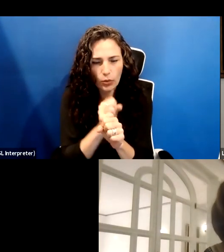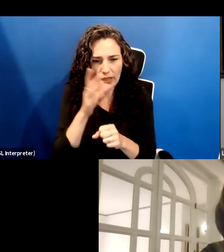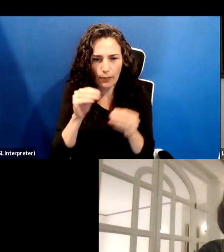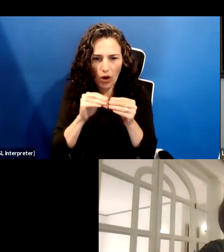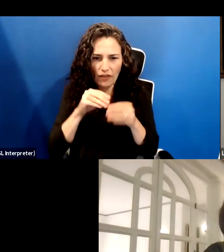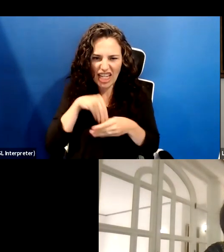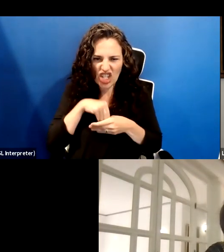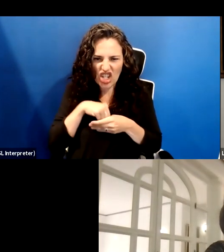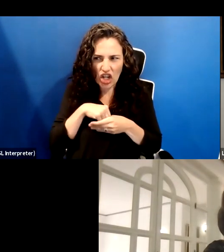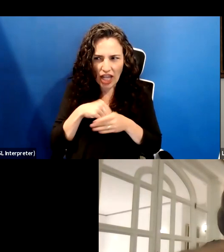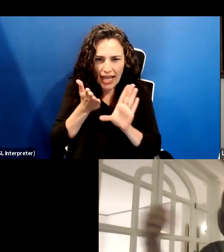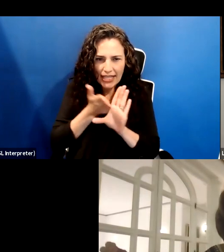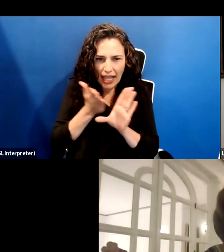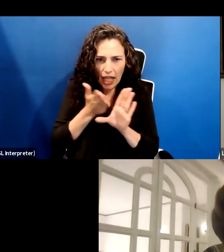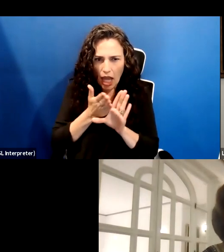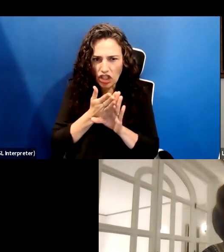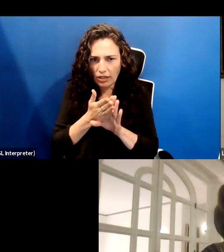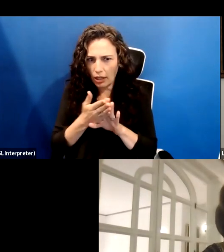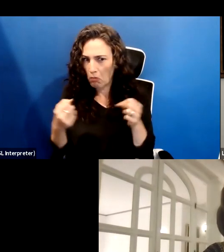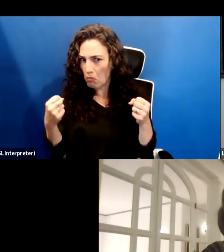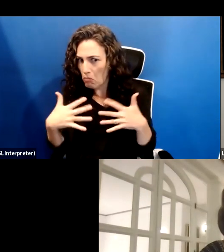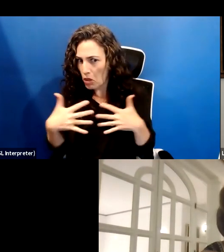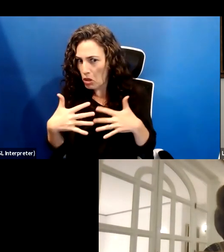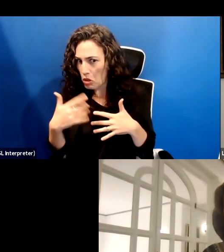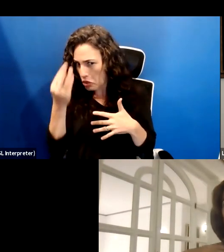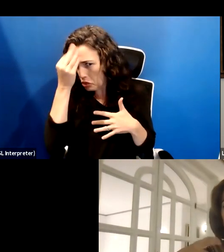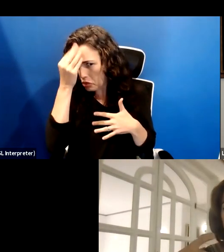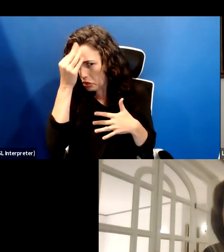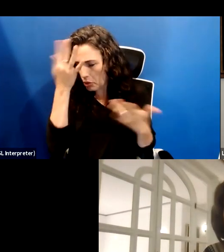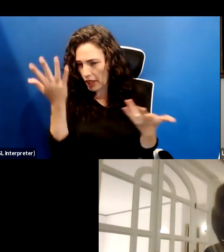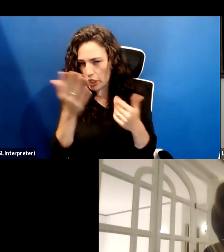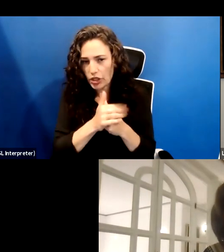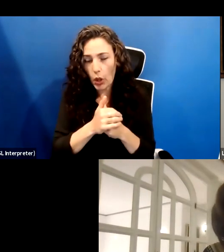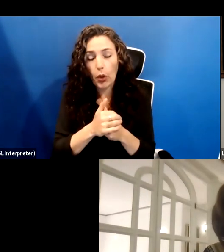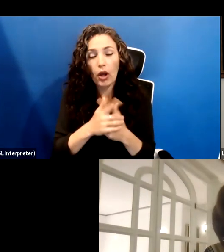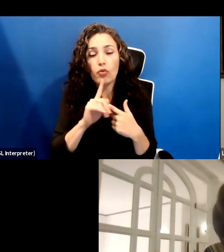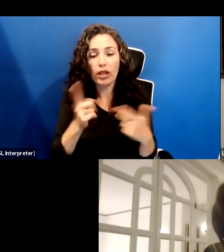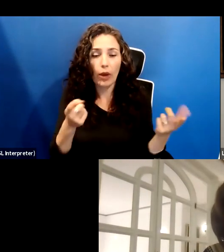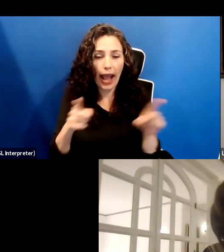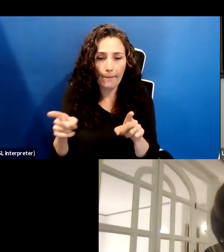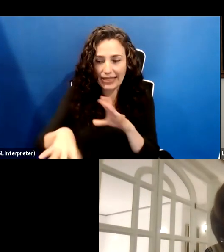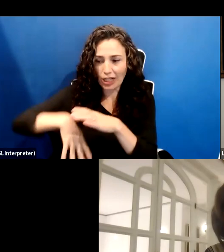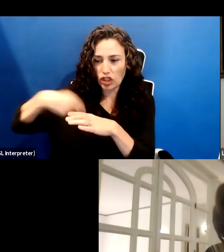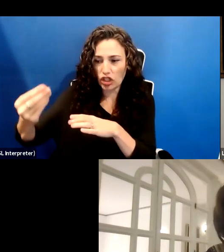So, what's happening externally is that people who built this organization from the ground up,